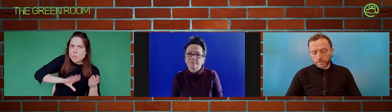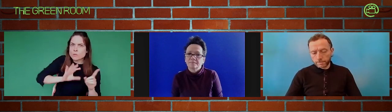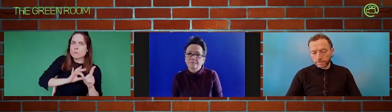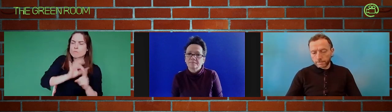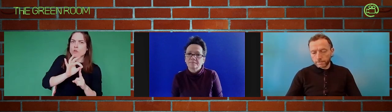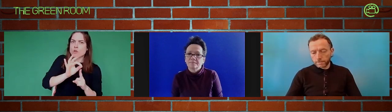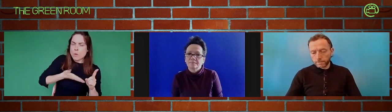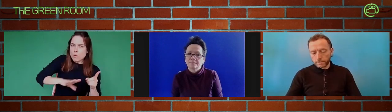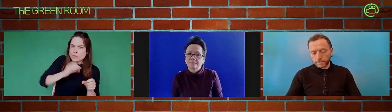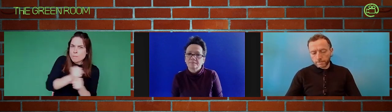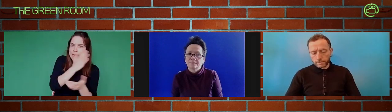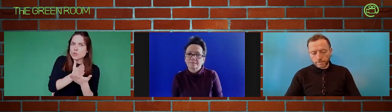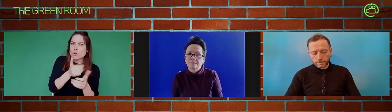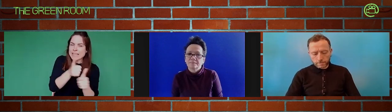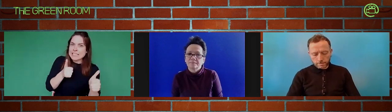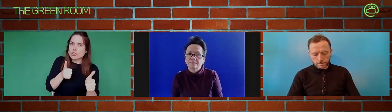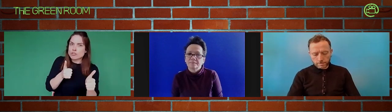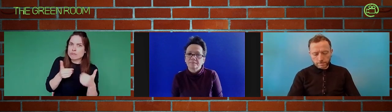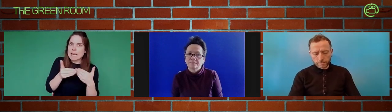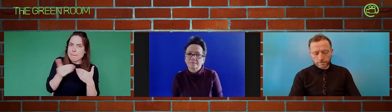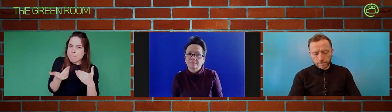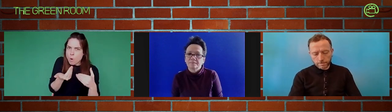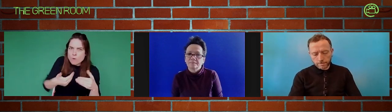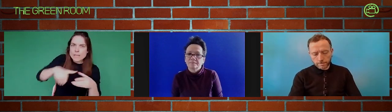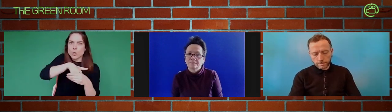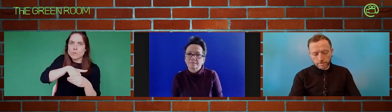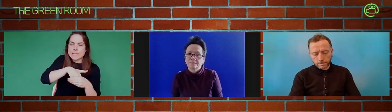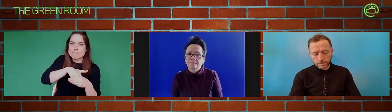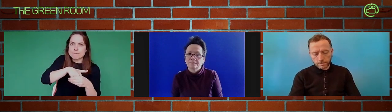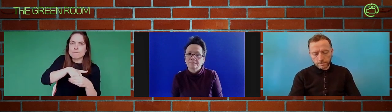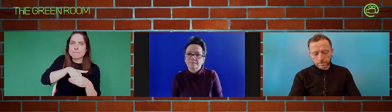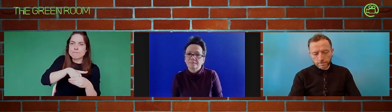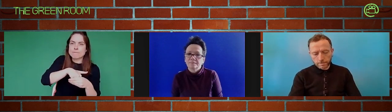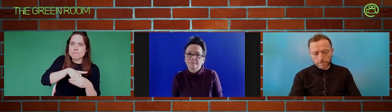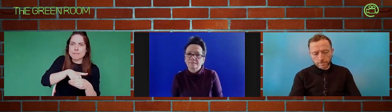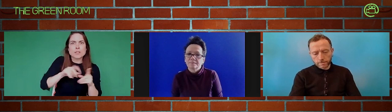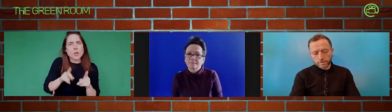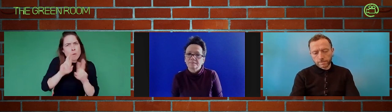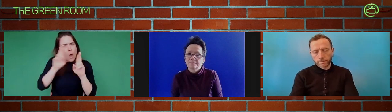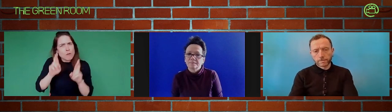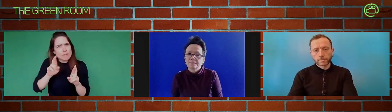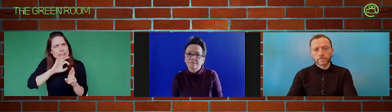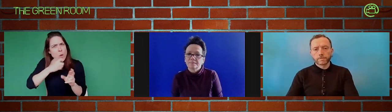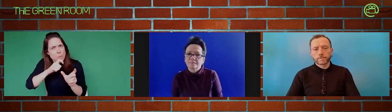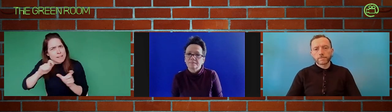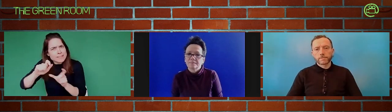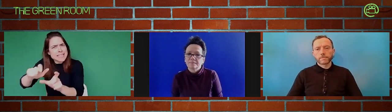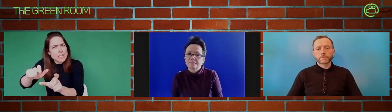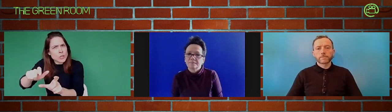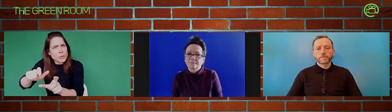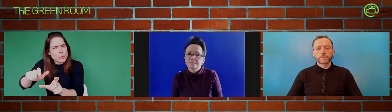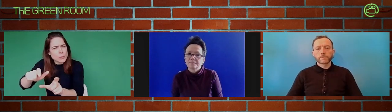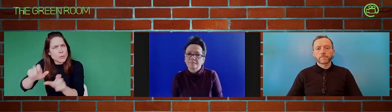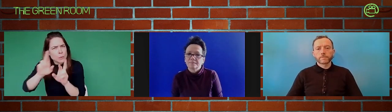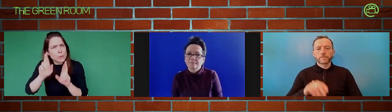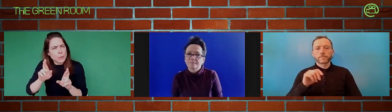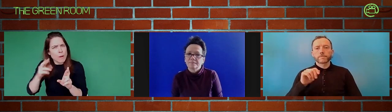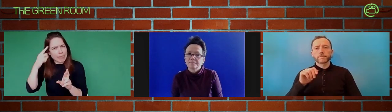hopefully that progress will continue. There's still a lot of Yeah there is. JS: I think that they need to